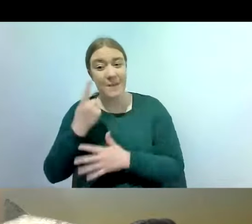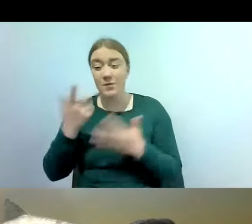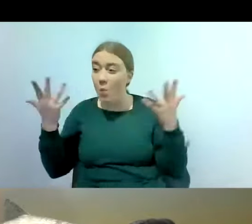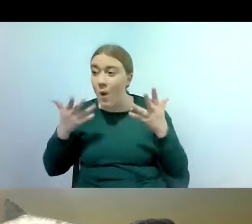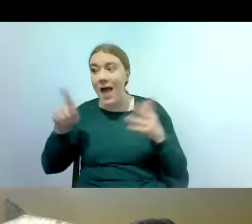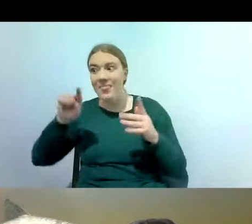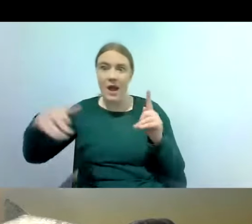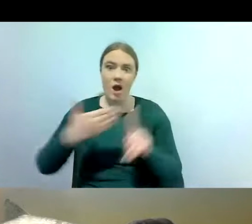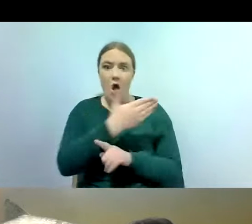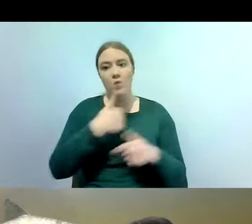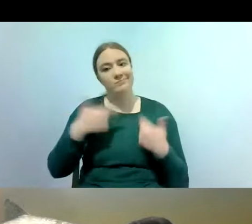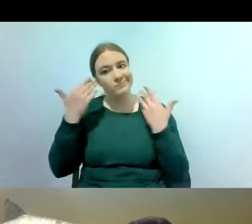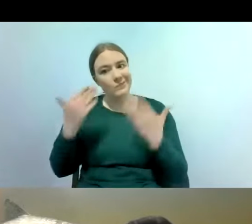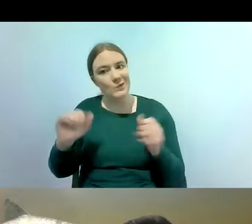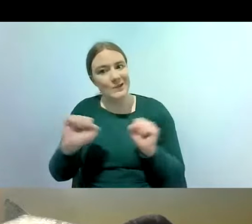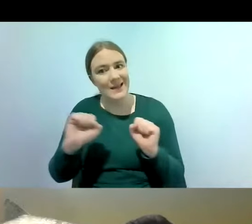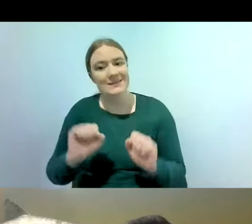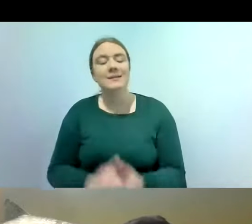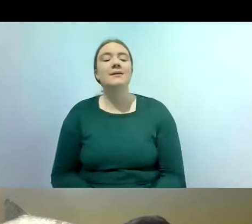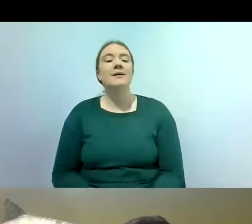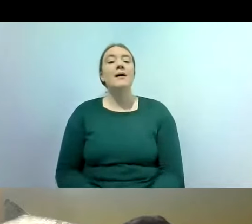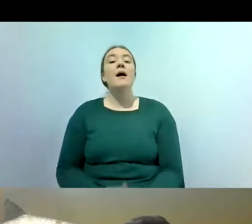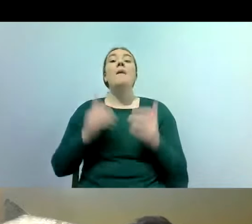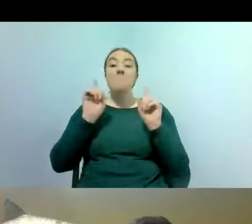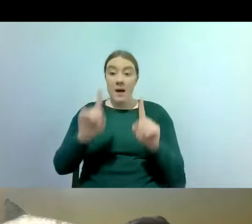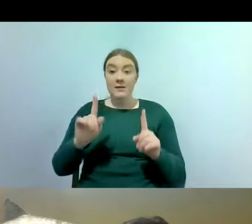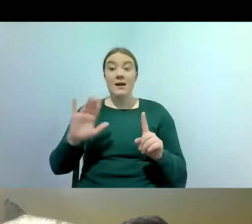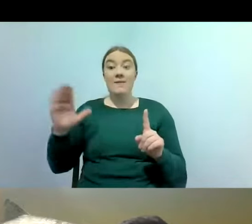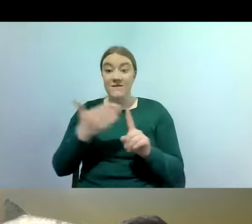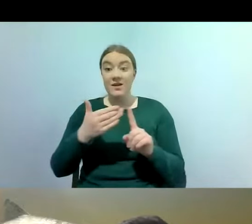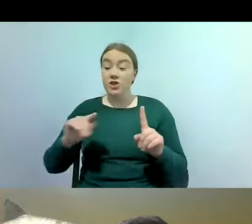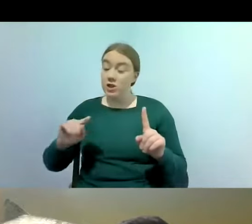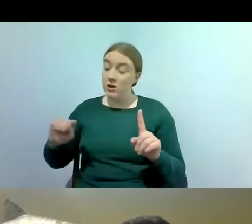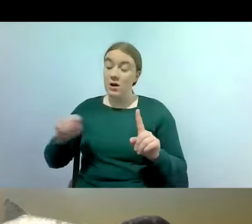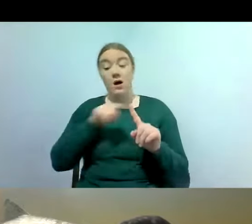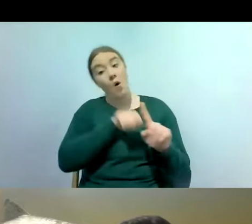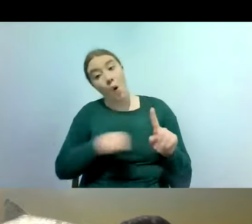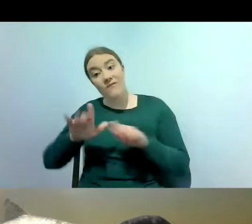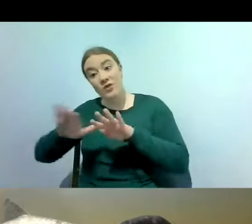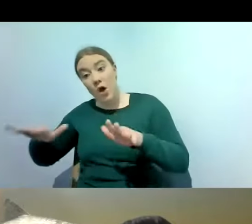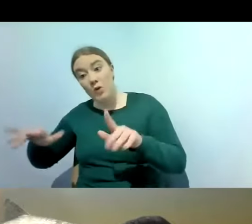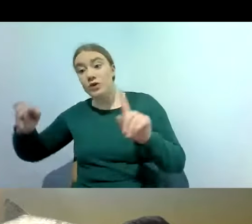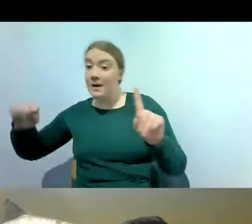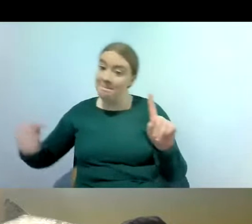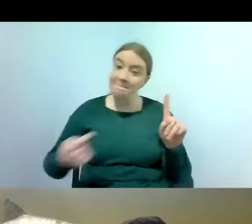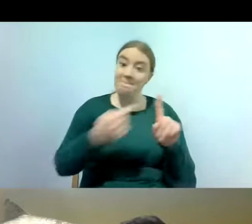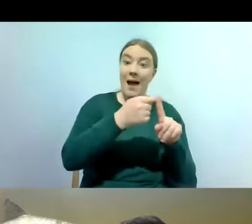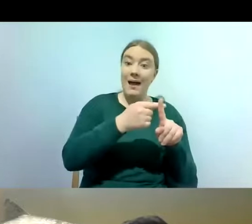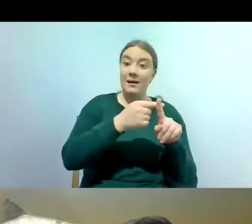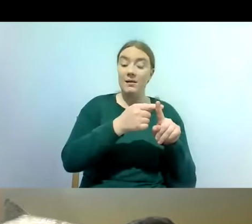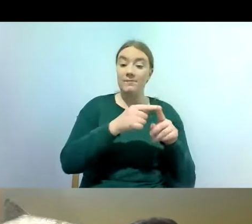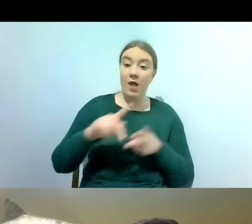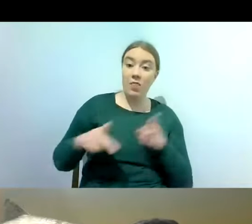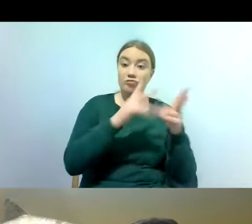um of the returning fish that we've had moving back into freshwater um 97 of these have been